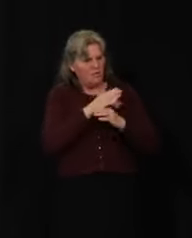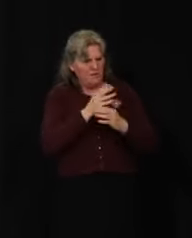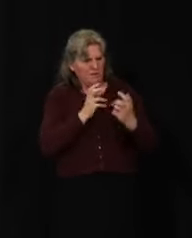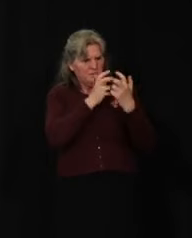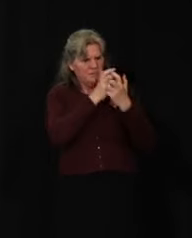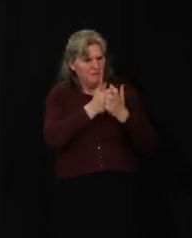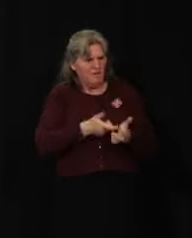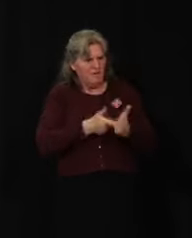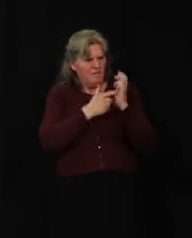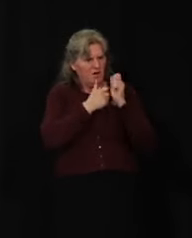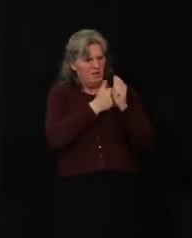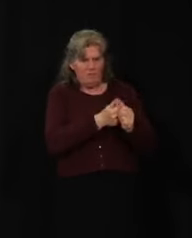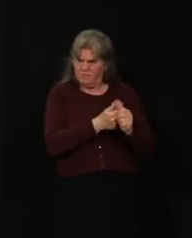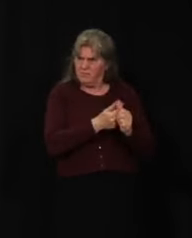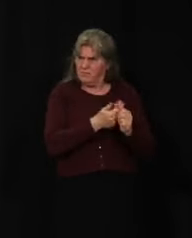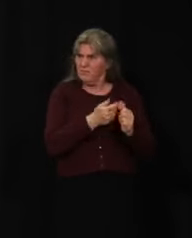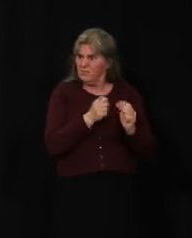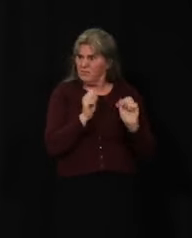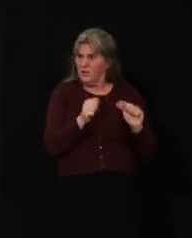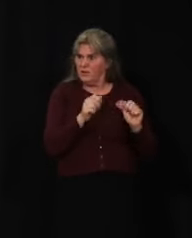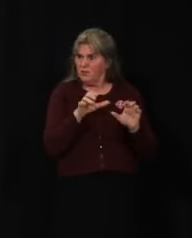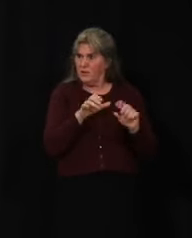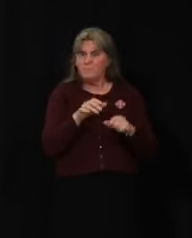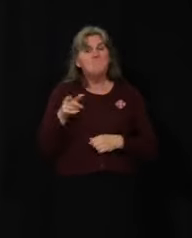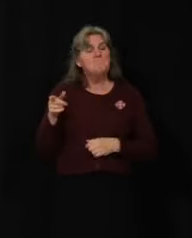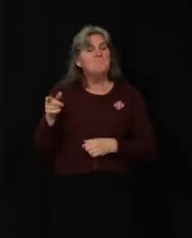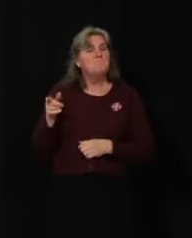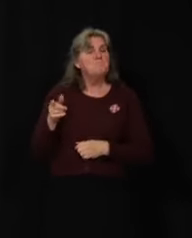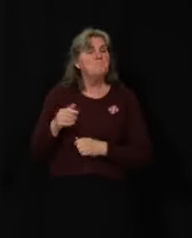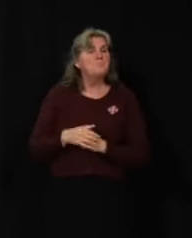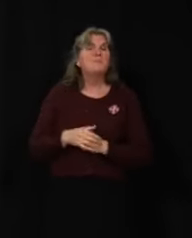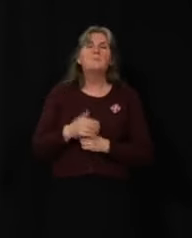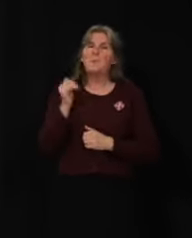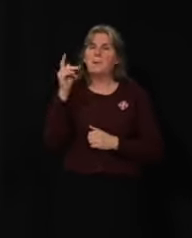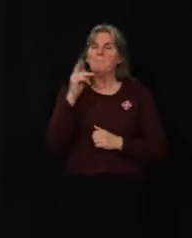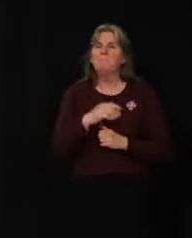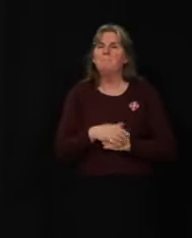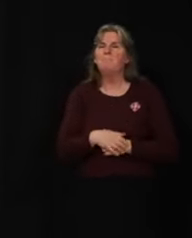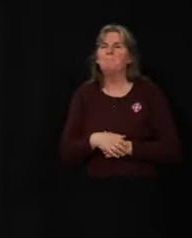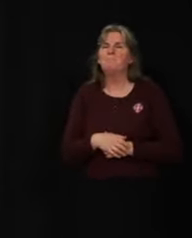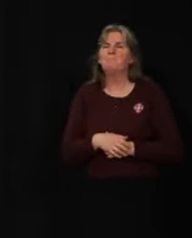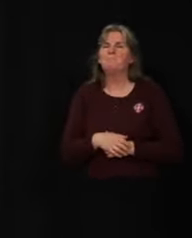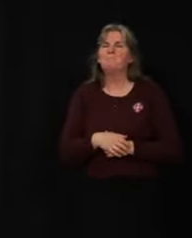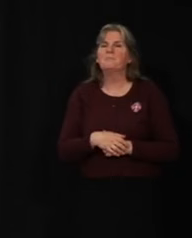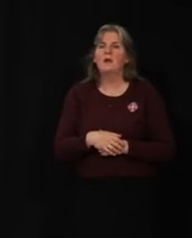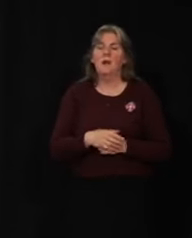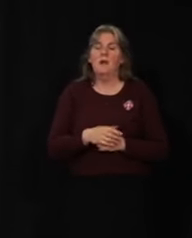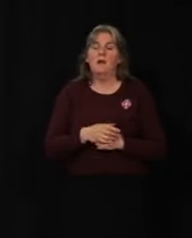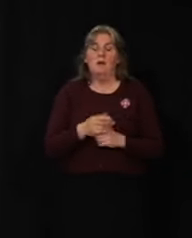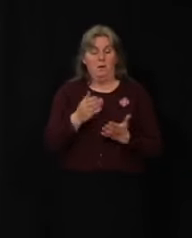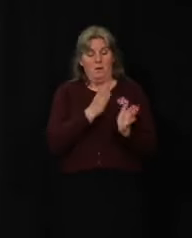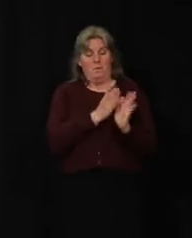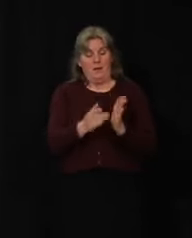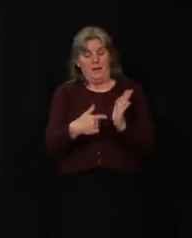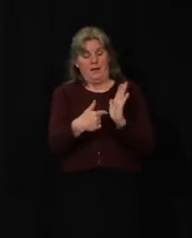but it is how we will move ahead. There have been many interesting analyses on the interaction